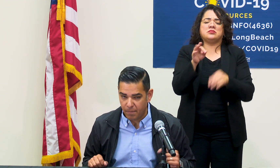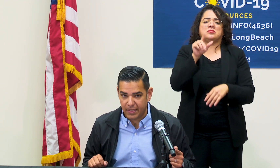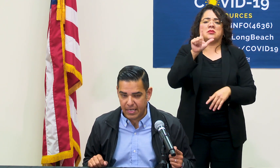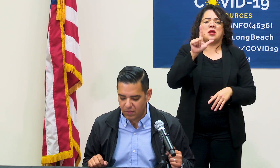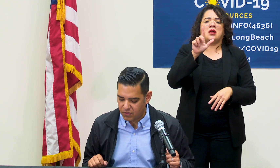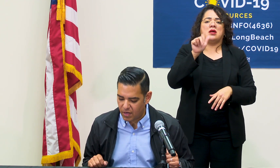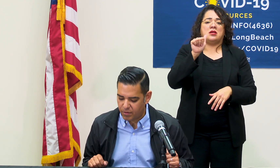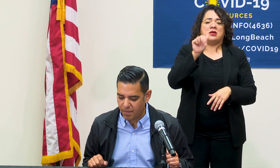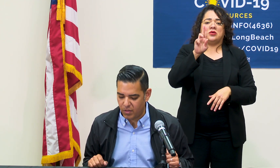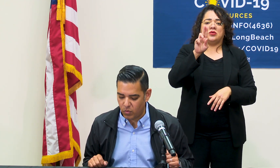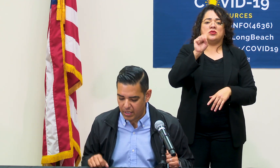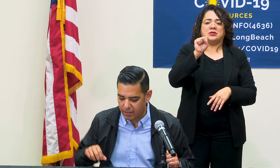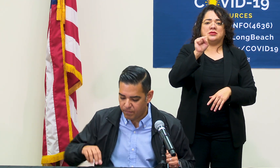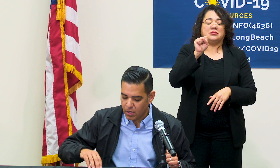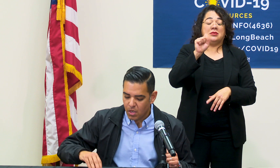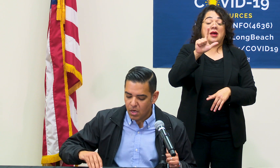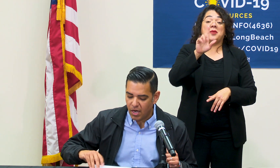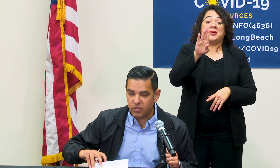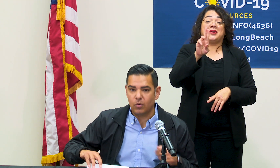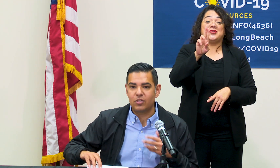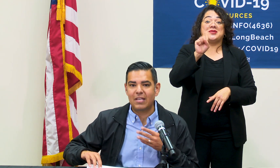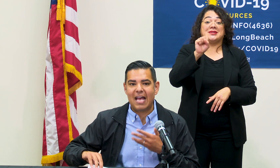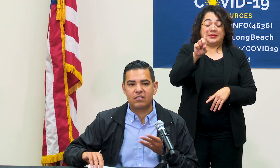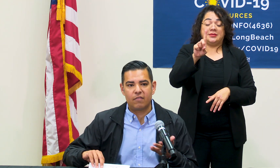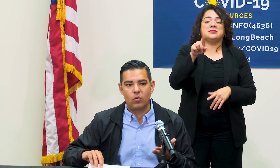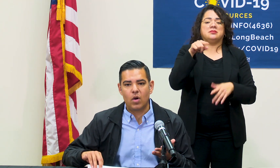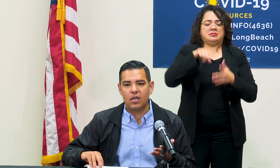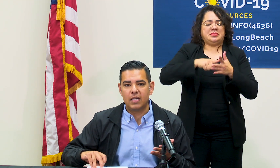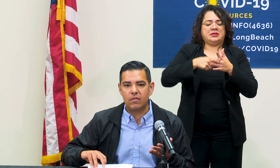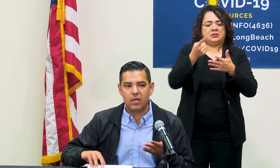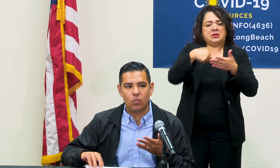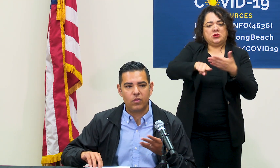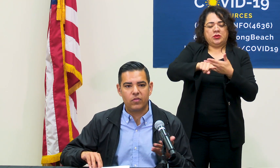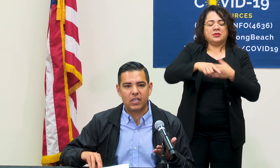beginning this upcoming week and so I just ask everyone in the within the